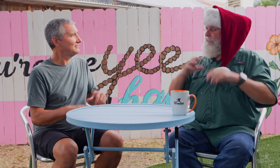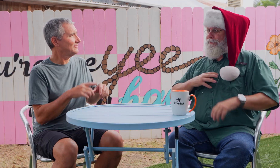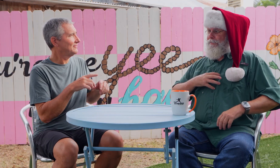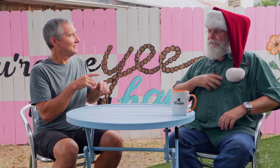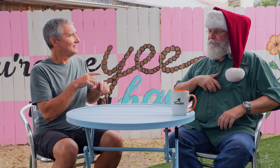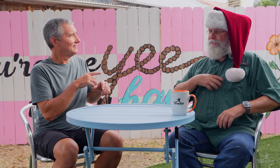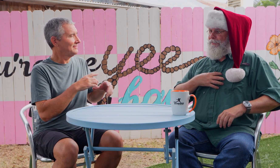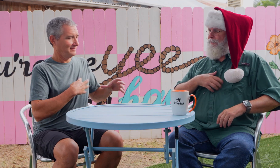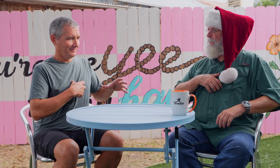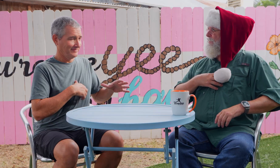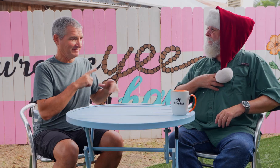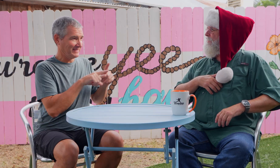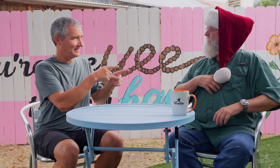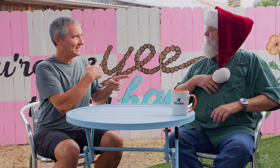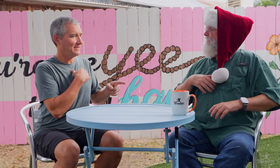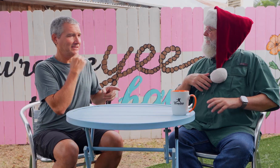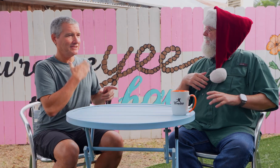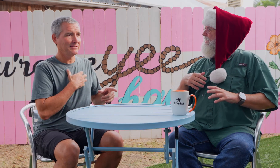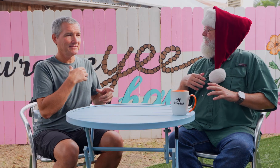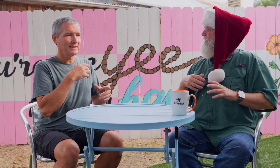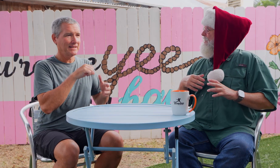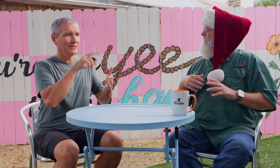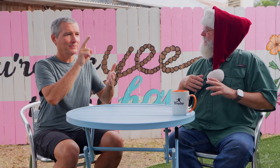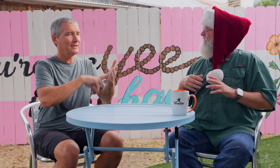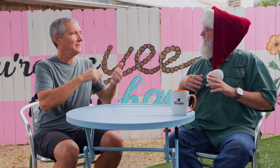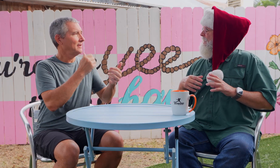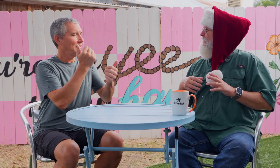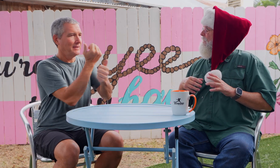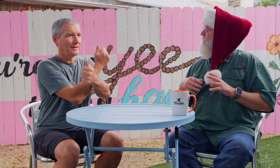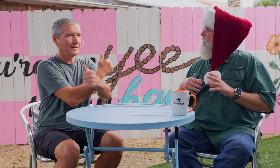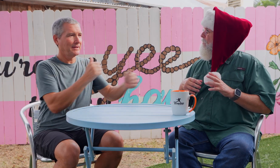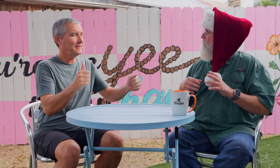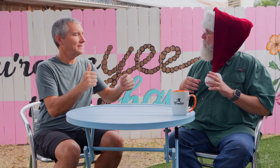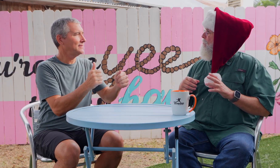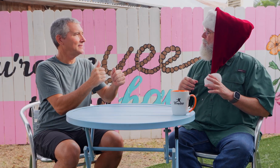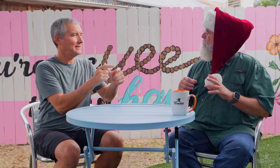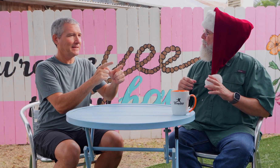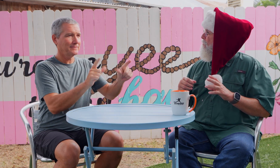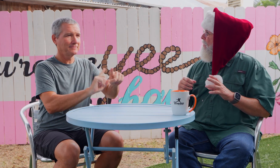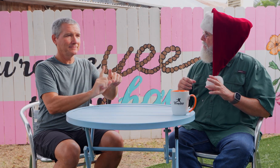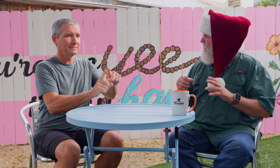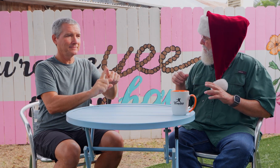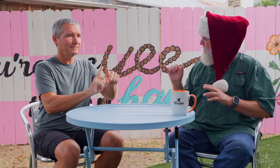Santa Claus knows every language, doesn't he?